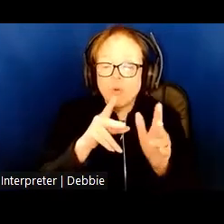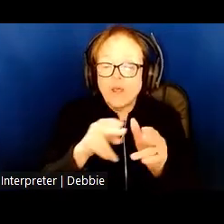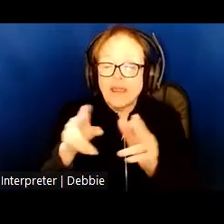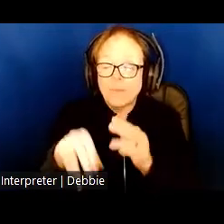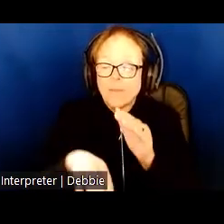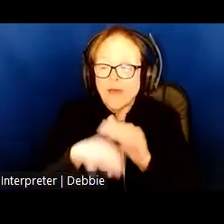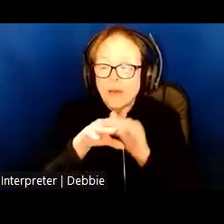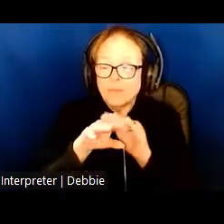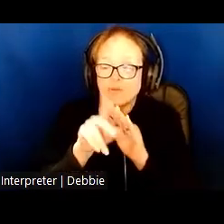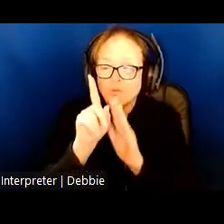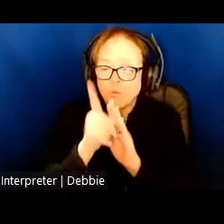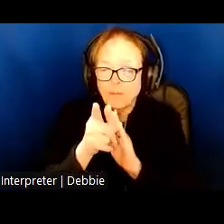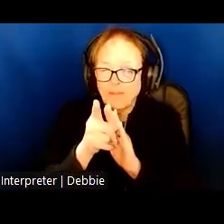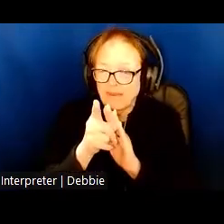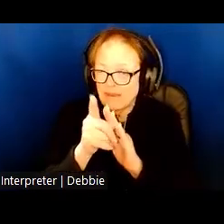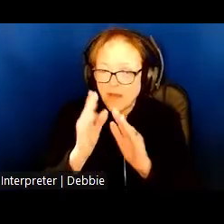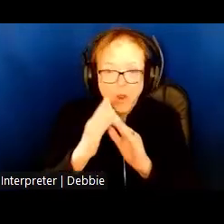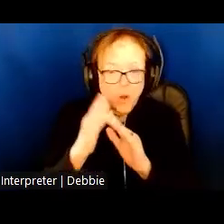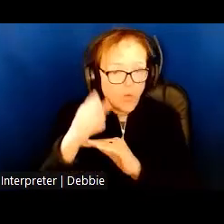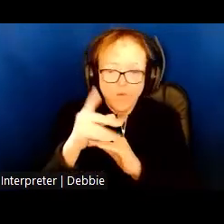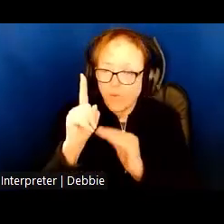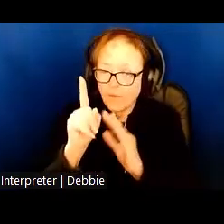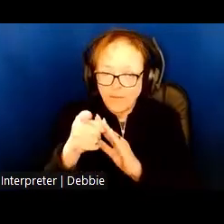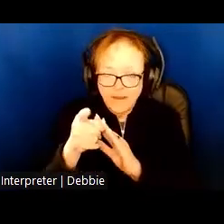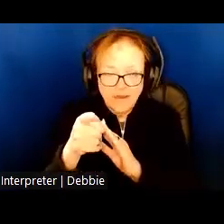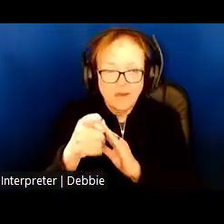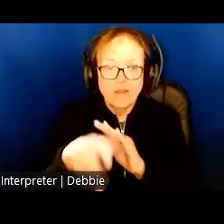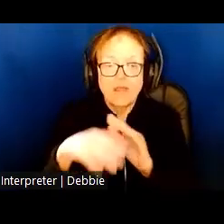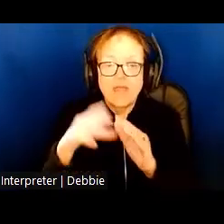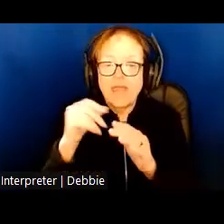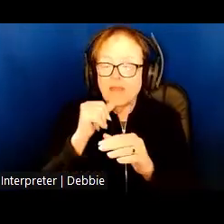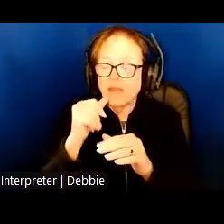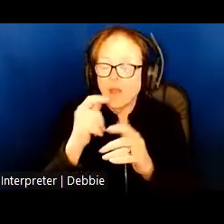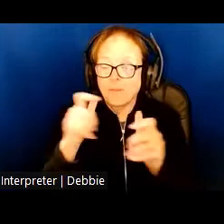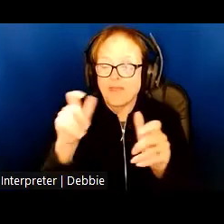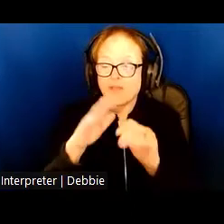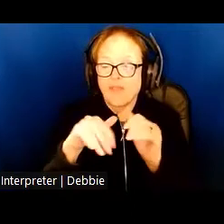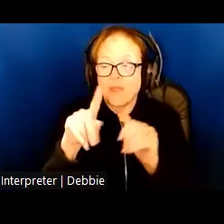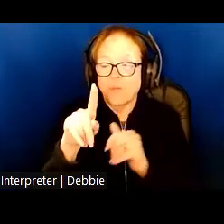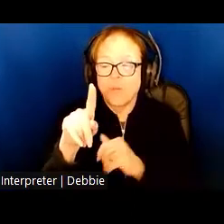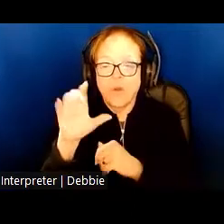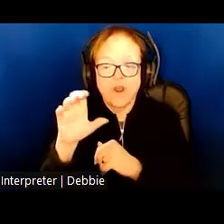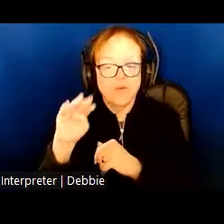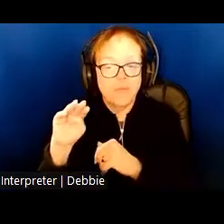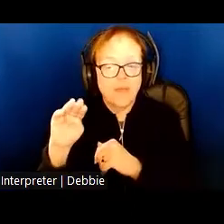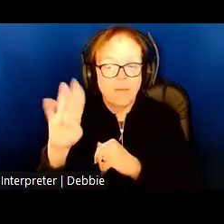minute in length and no larger than 100MB. Only one work sample should be documented